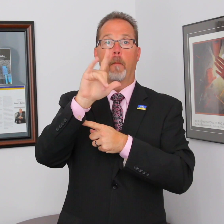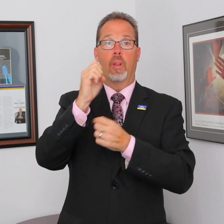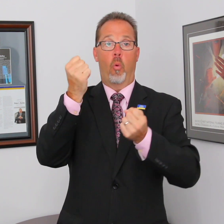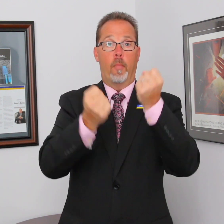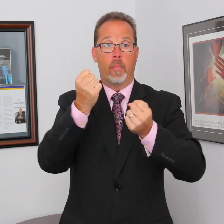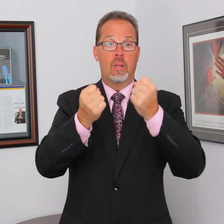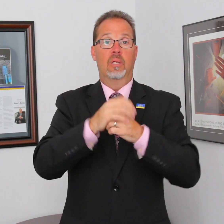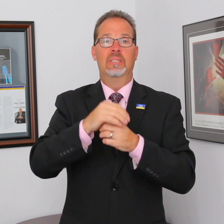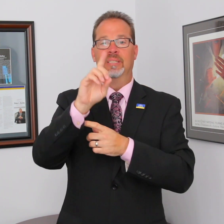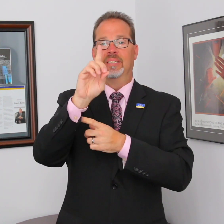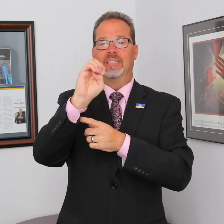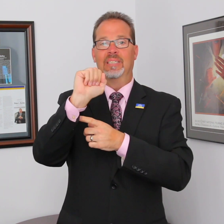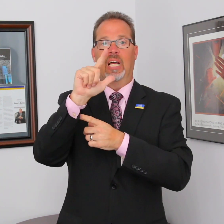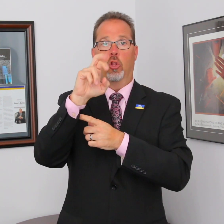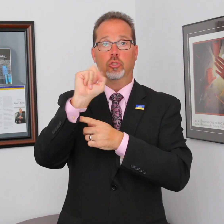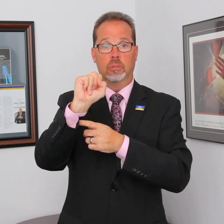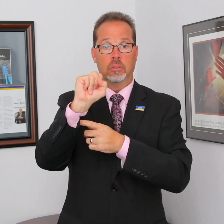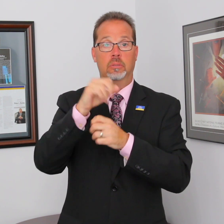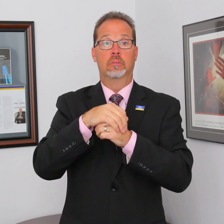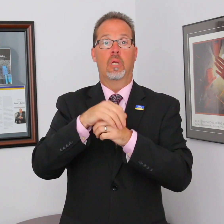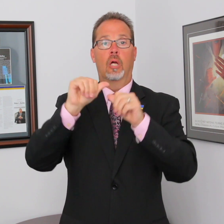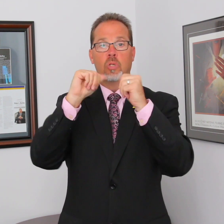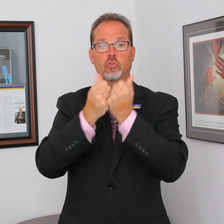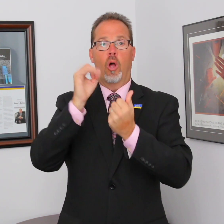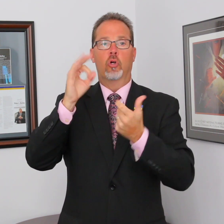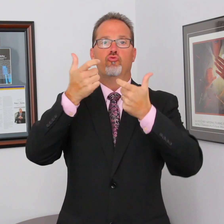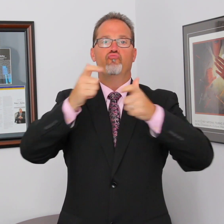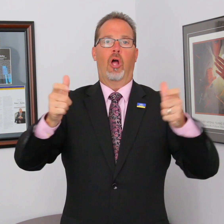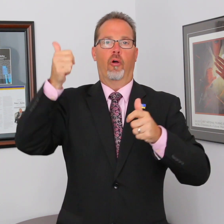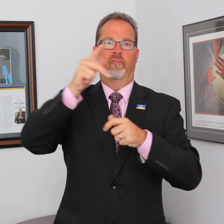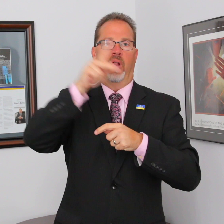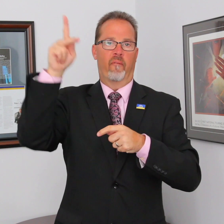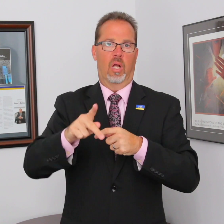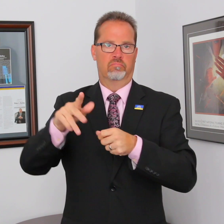called the Automobile Dealers Association of Greater Philadelphia and